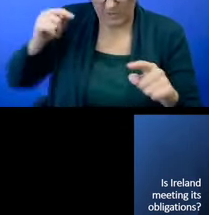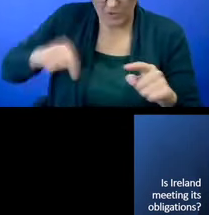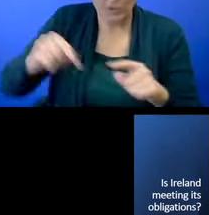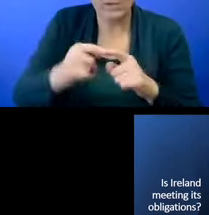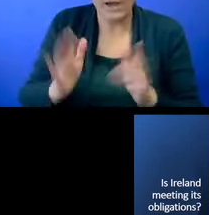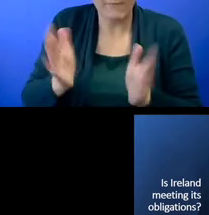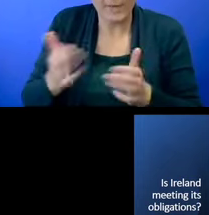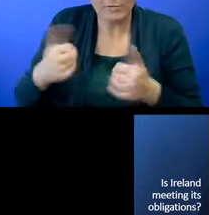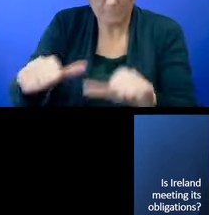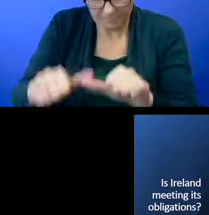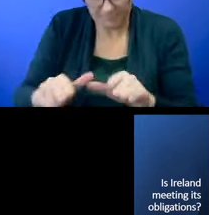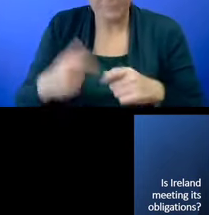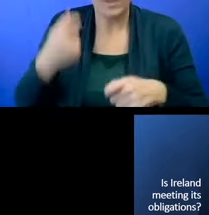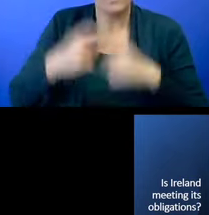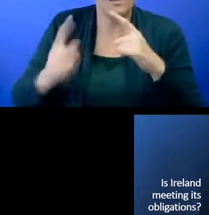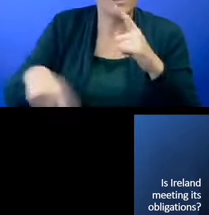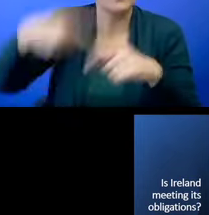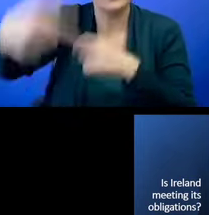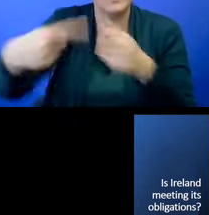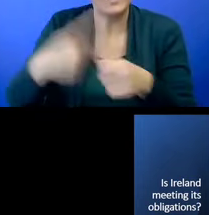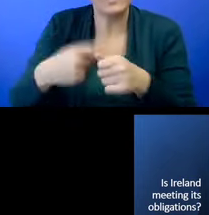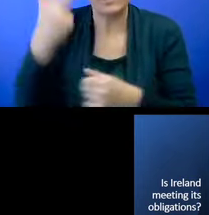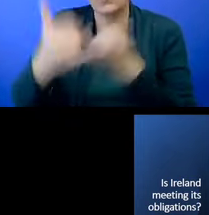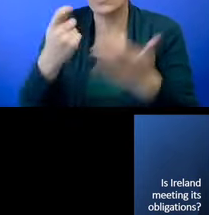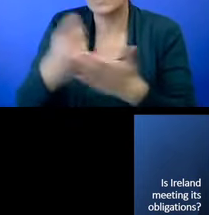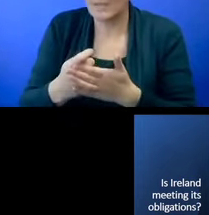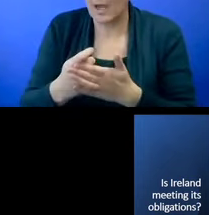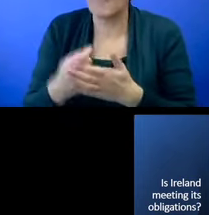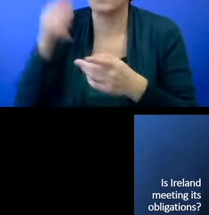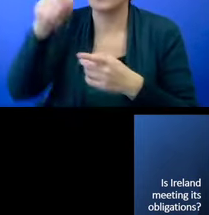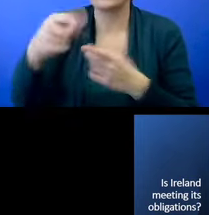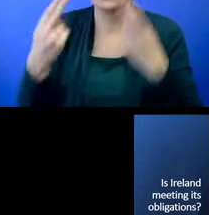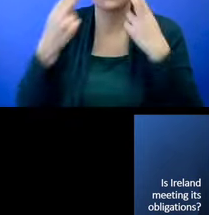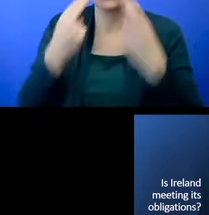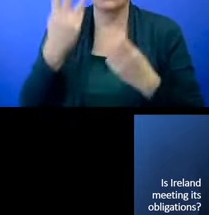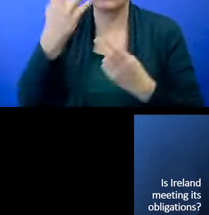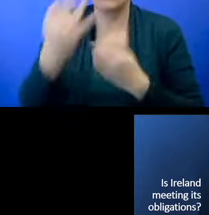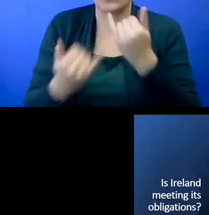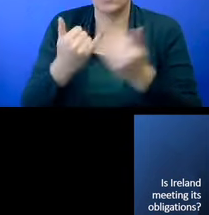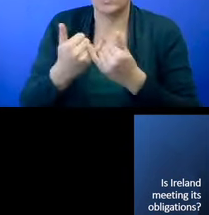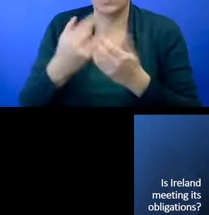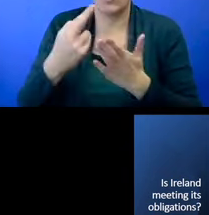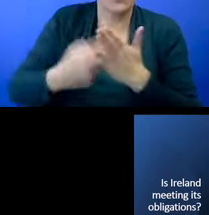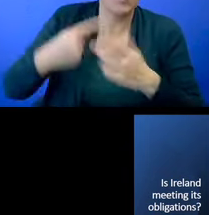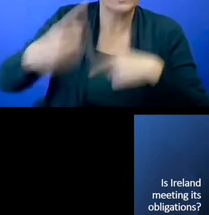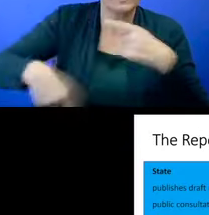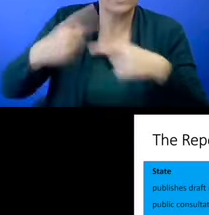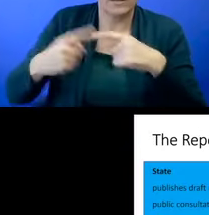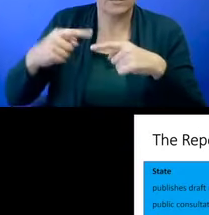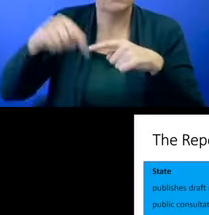and again three years after that, as part of the normal four-year reporting cycle.